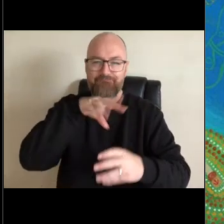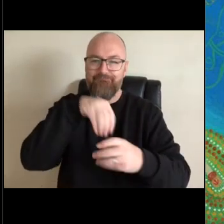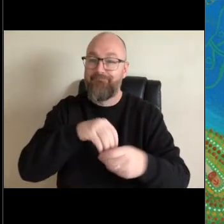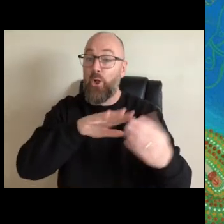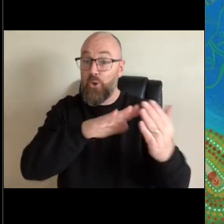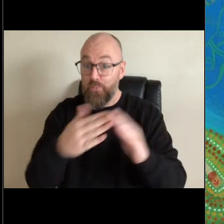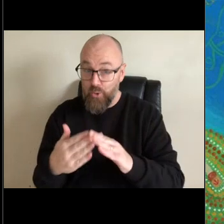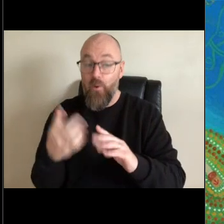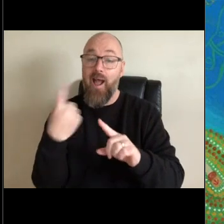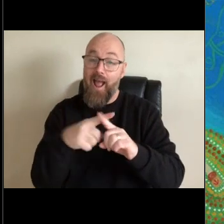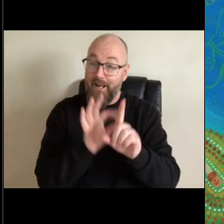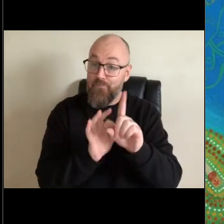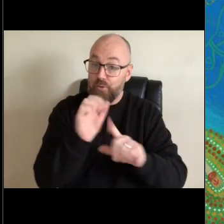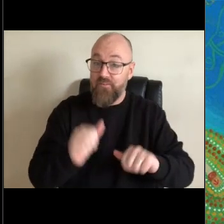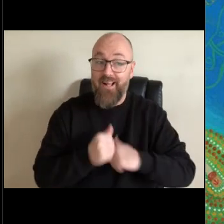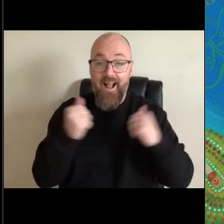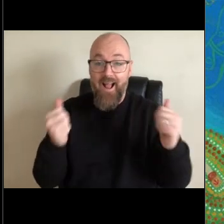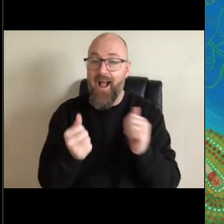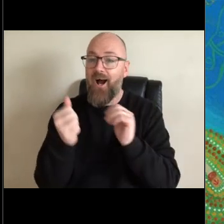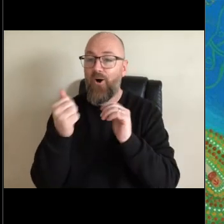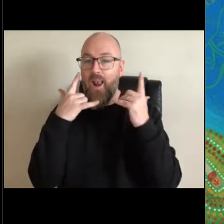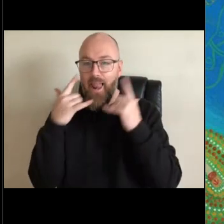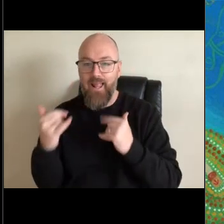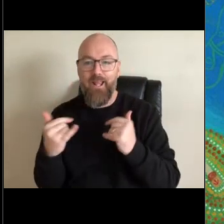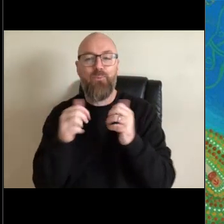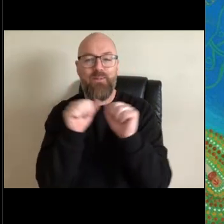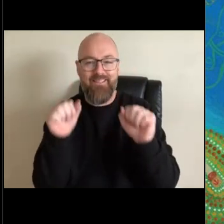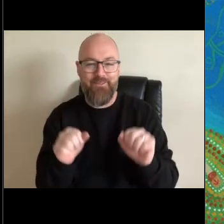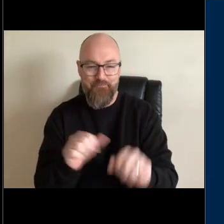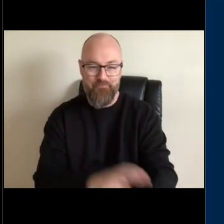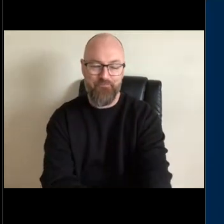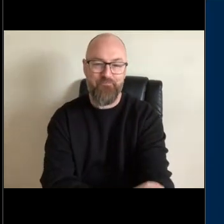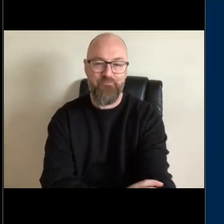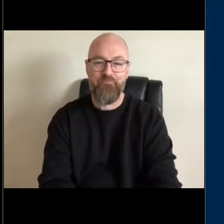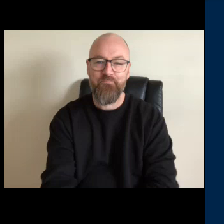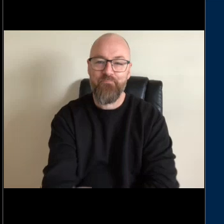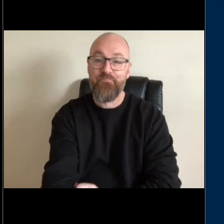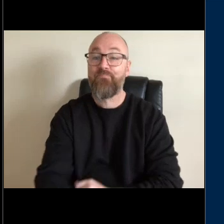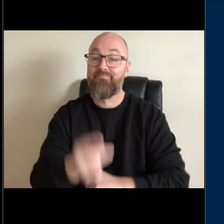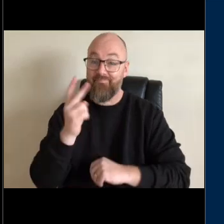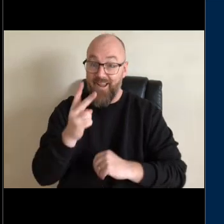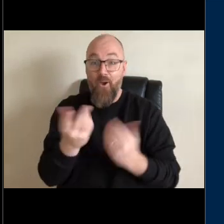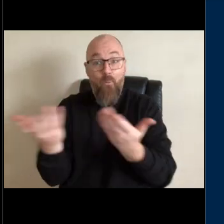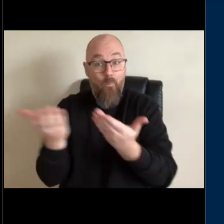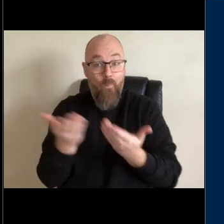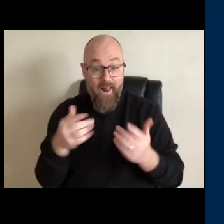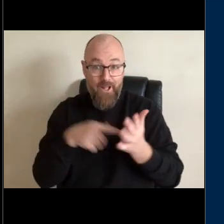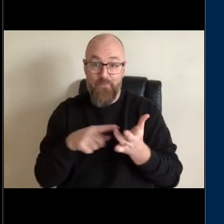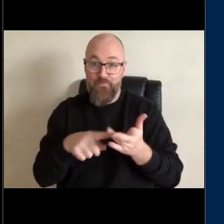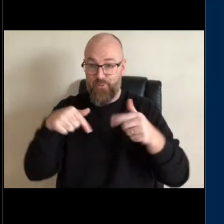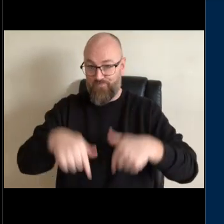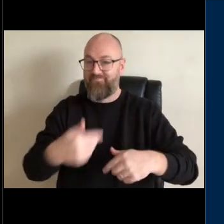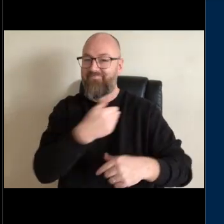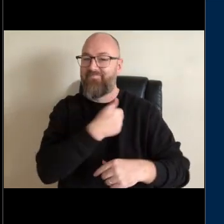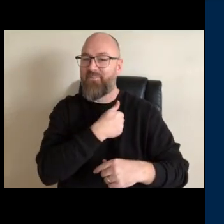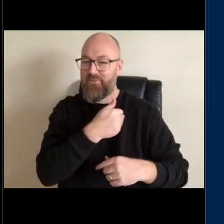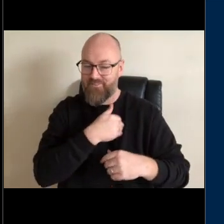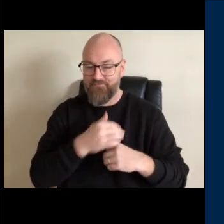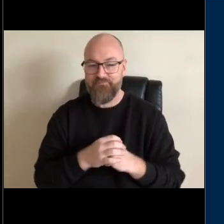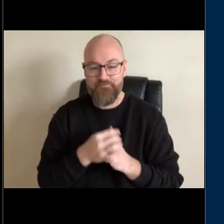system so again welcome to this morning's webinar changes to the Family Law act um this is a few